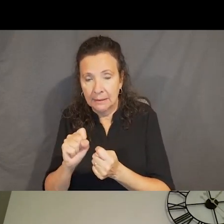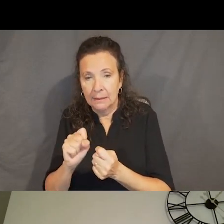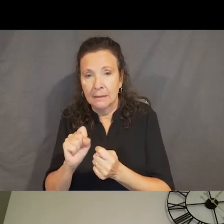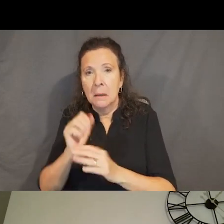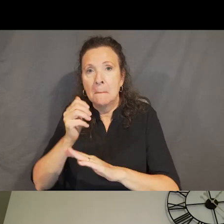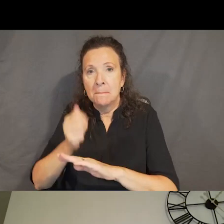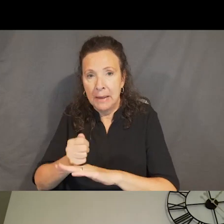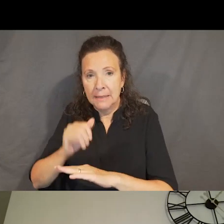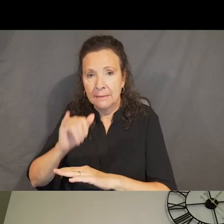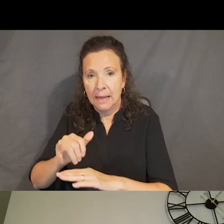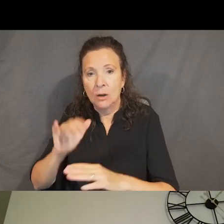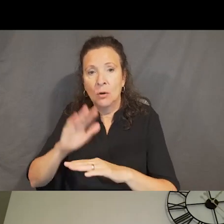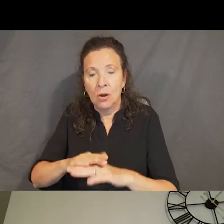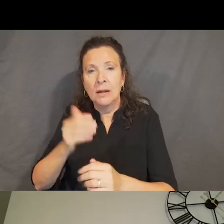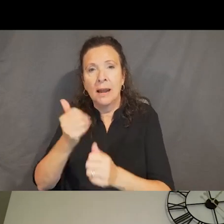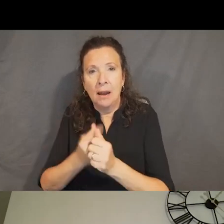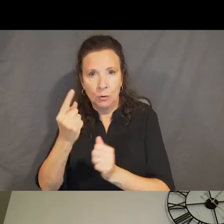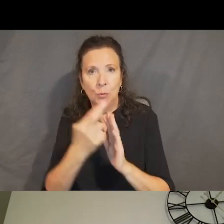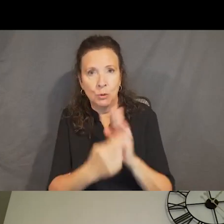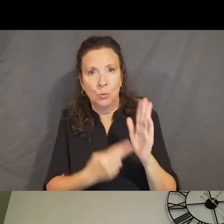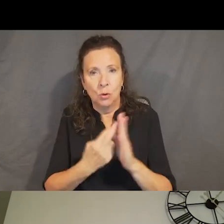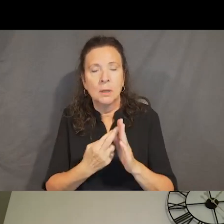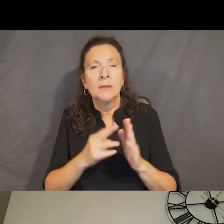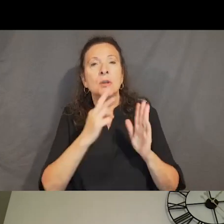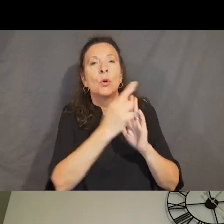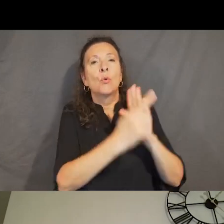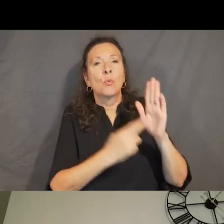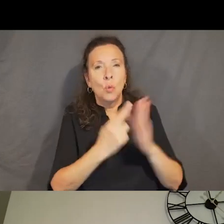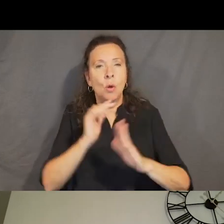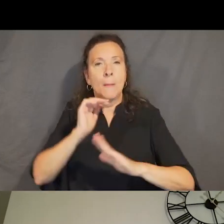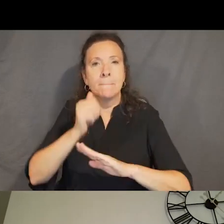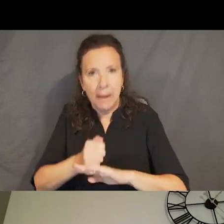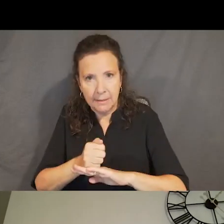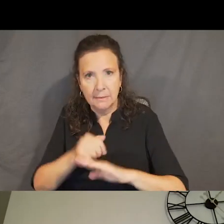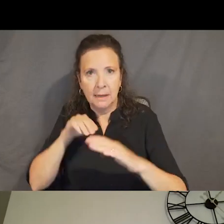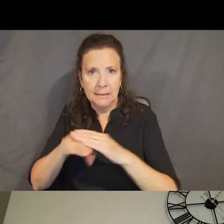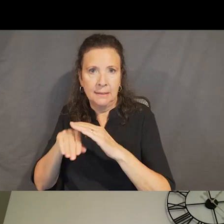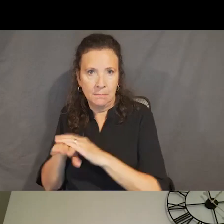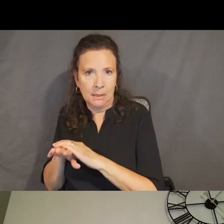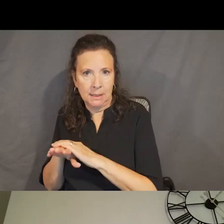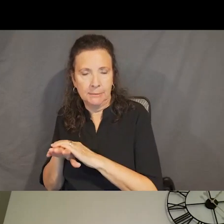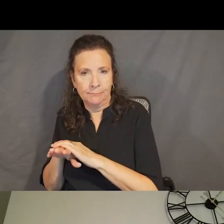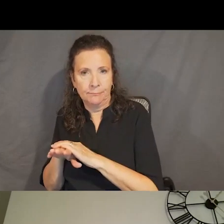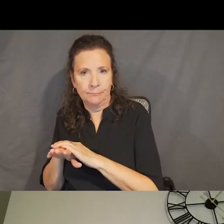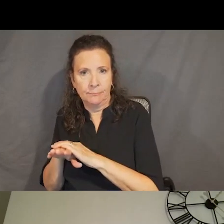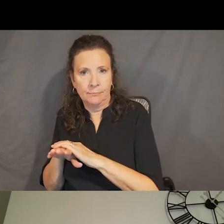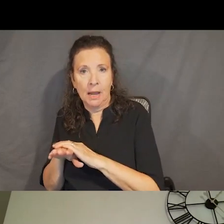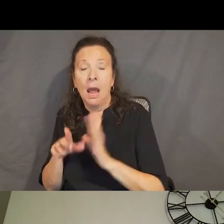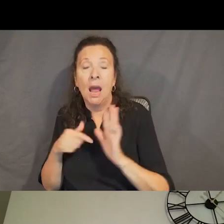about roll-based accessibility. Now I want to give a shout out to the developers everywhere